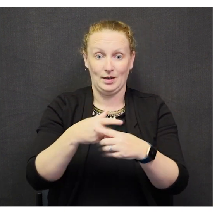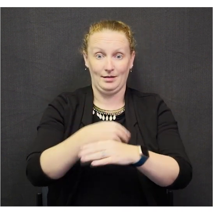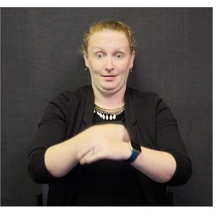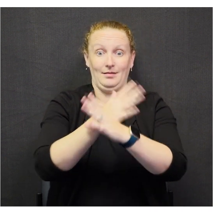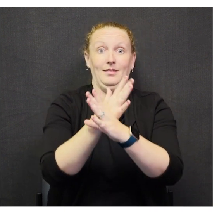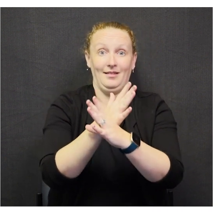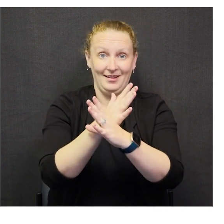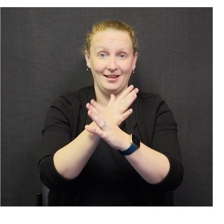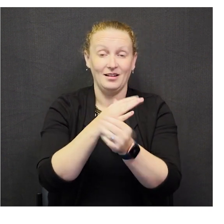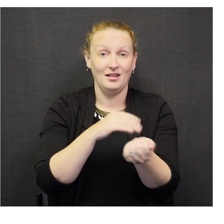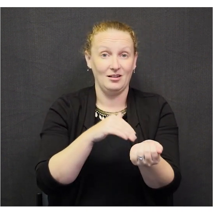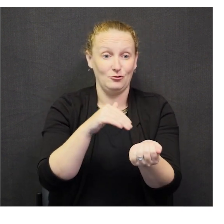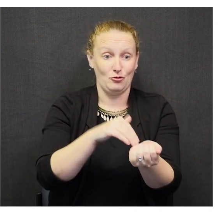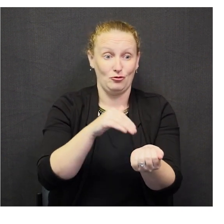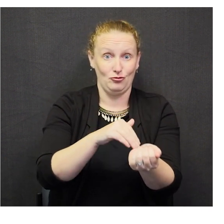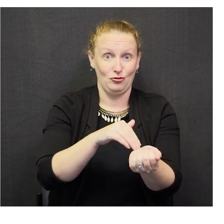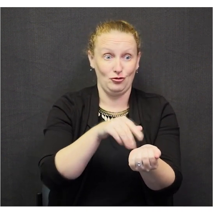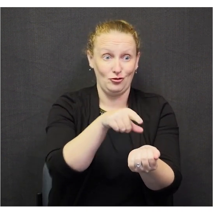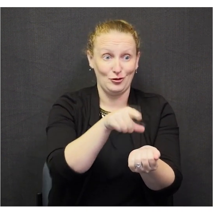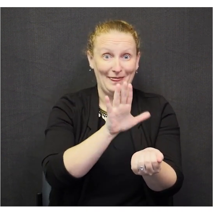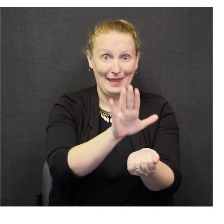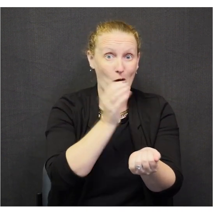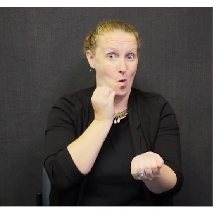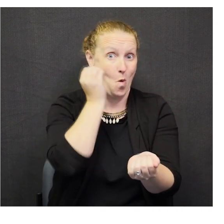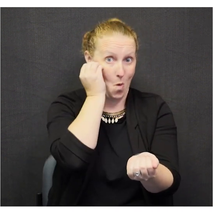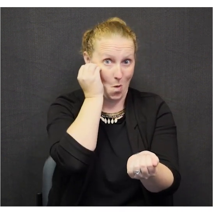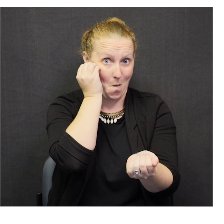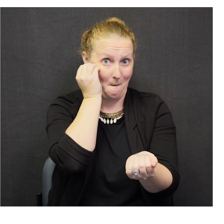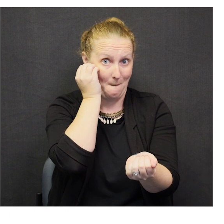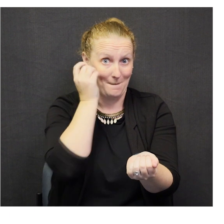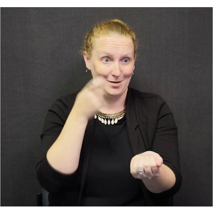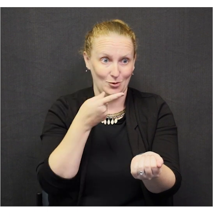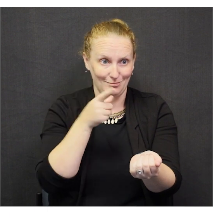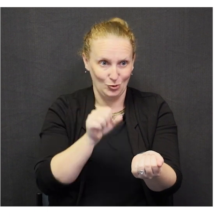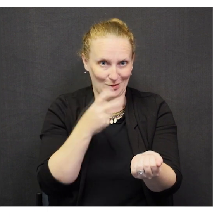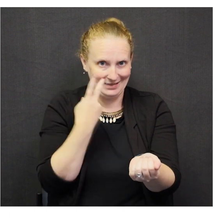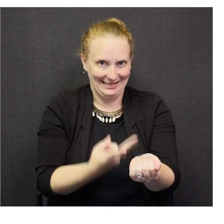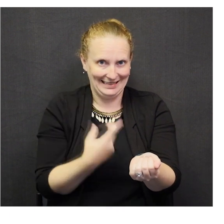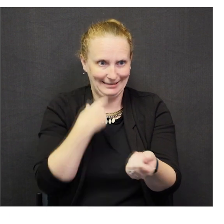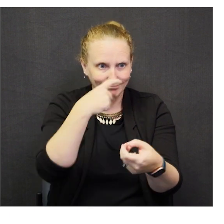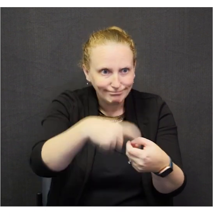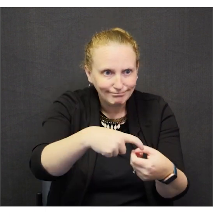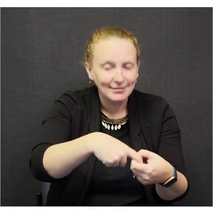into the patient's home, and that could be bold, interesting and disturbingly intimate.